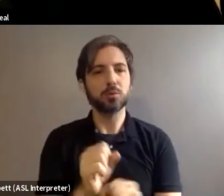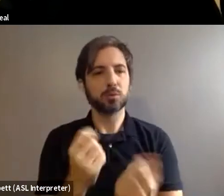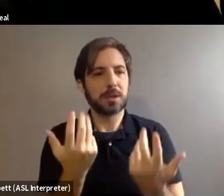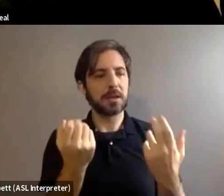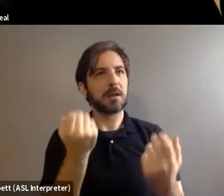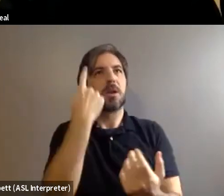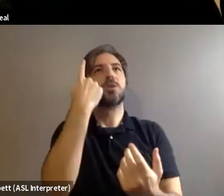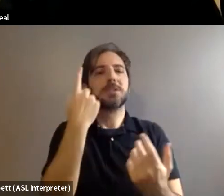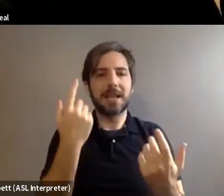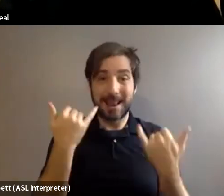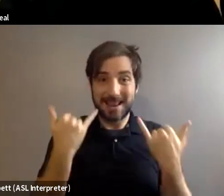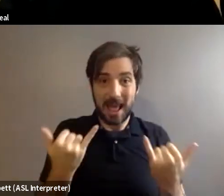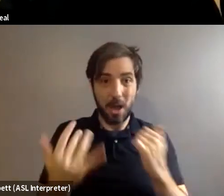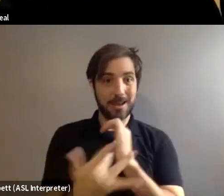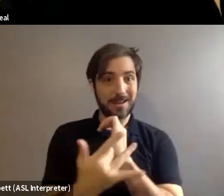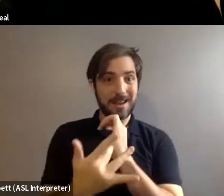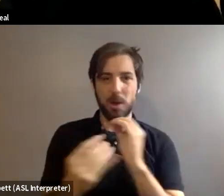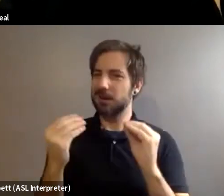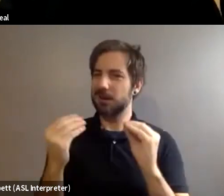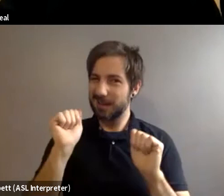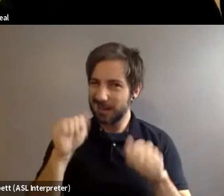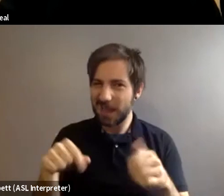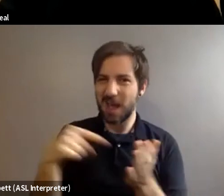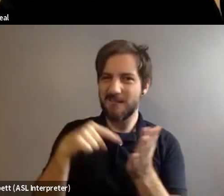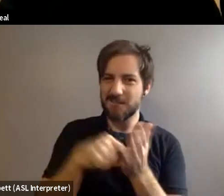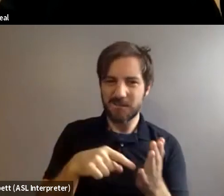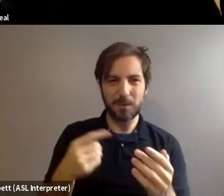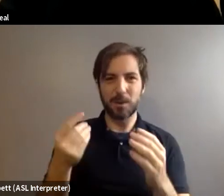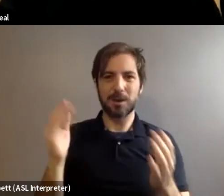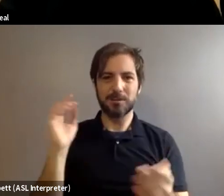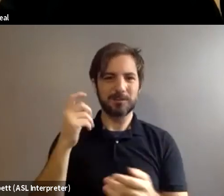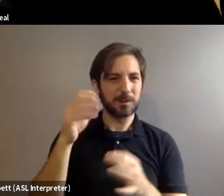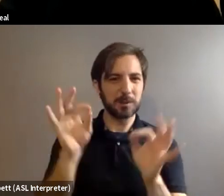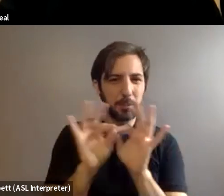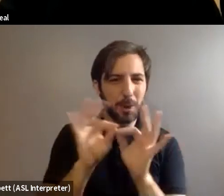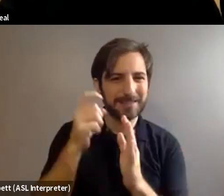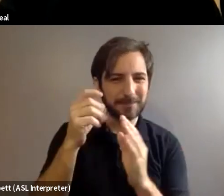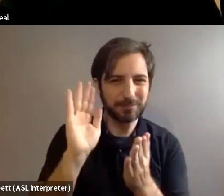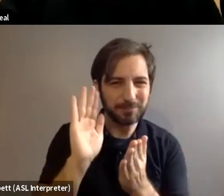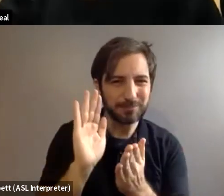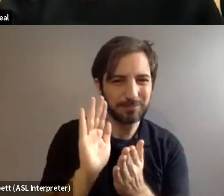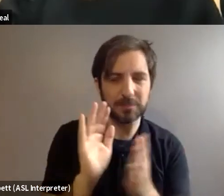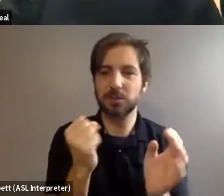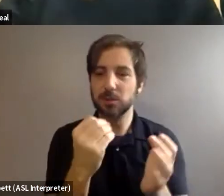more affordable for organizations and i know opera theater st louis has transformed some